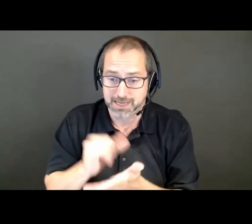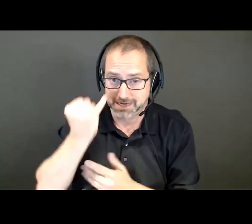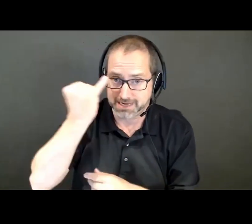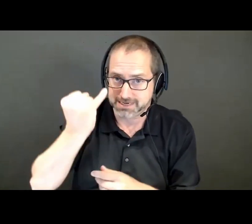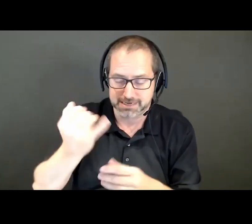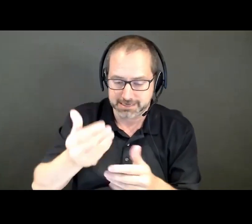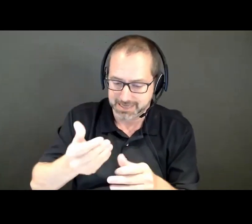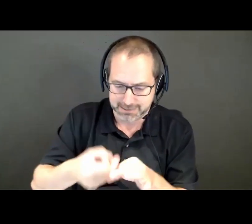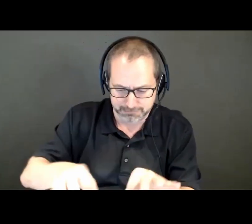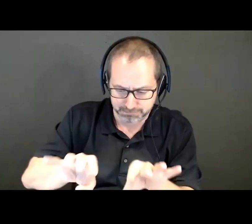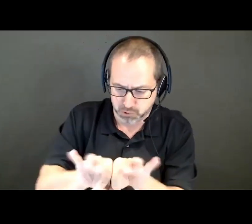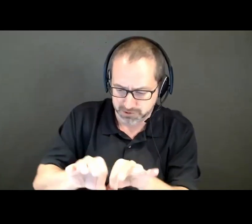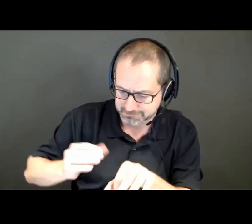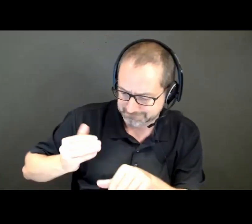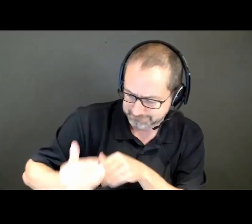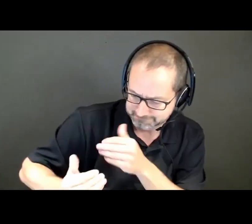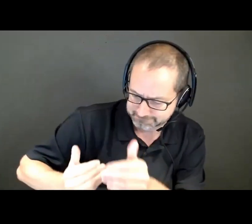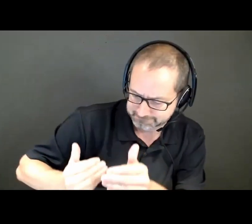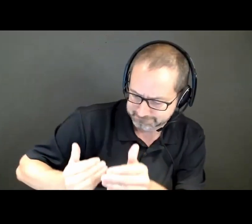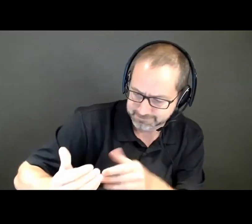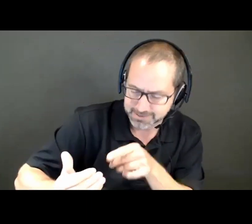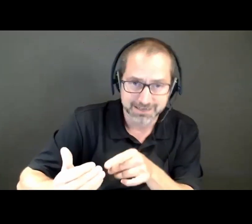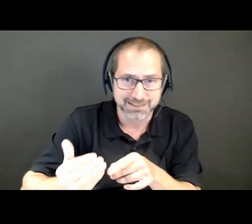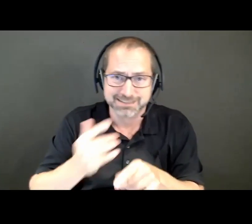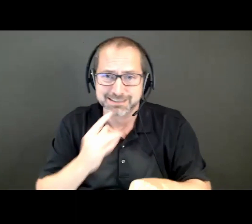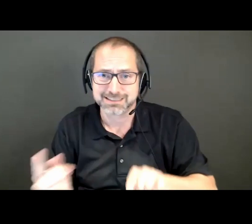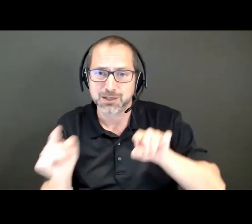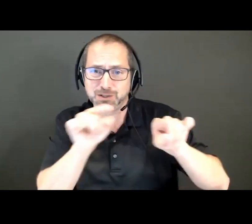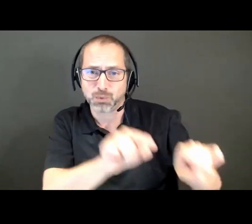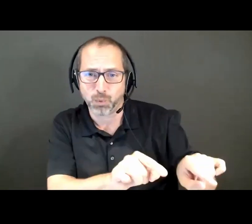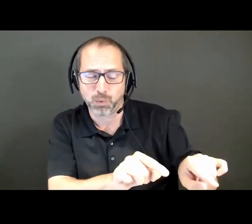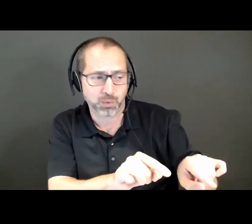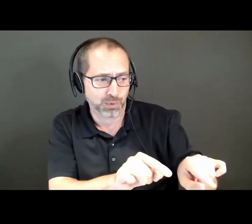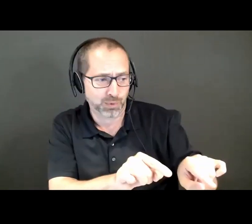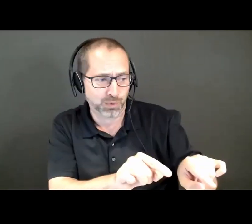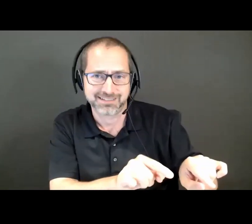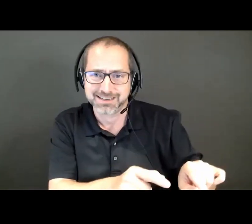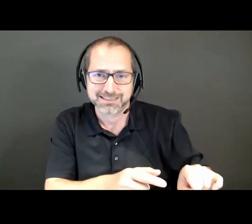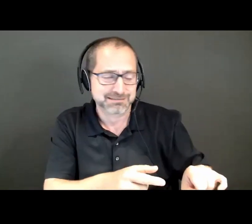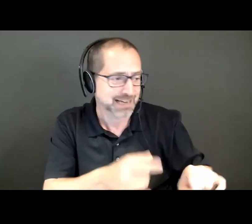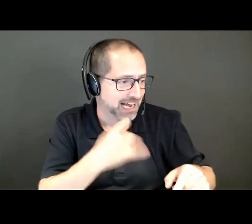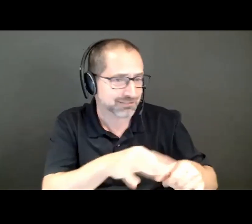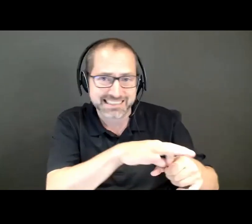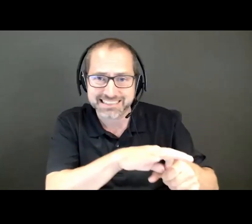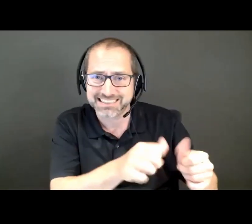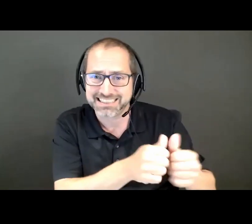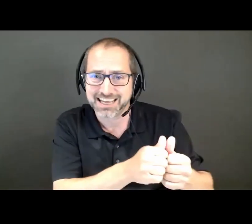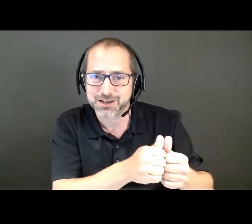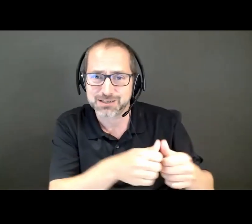process of having drinks in the spaces you want to study in order to take time to build rapport,